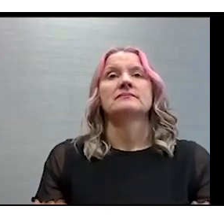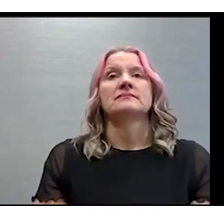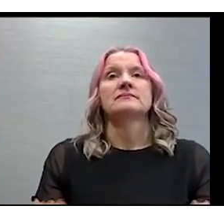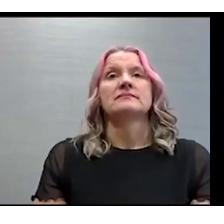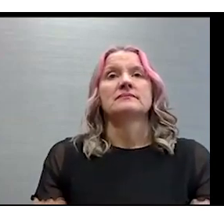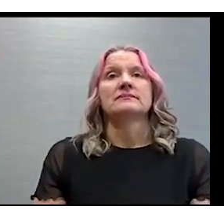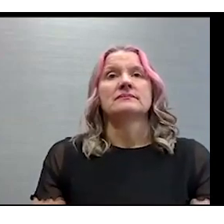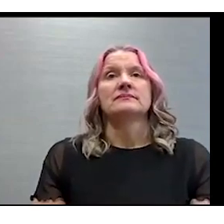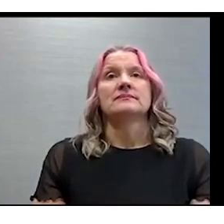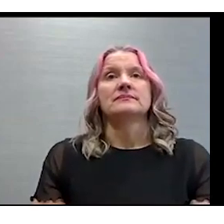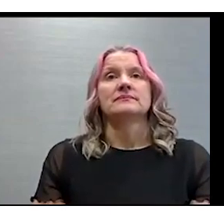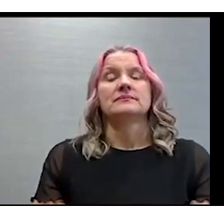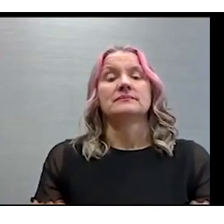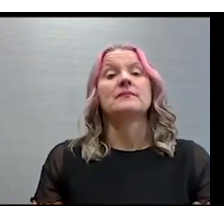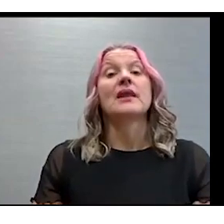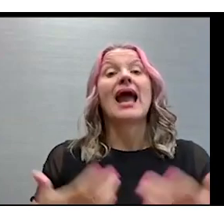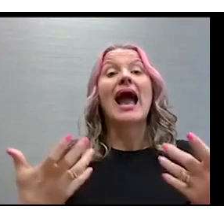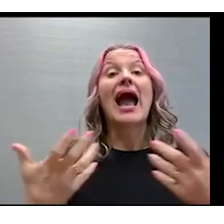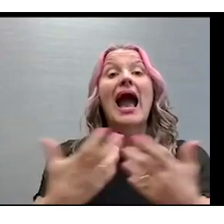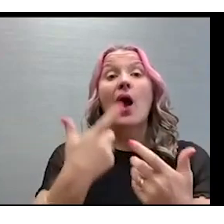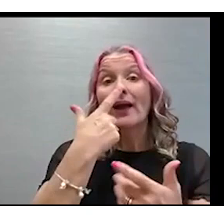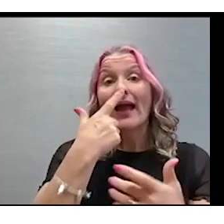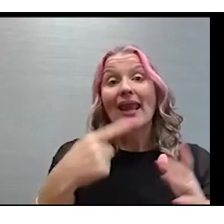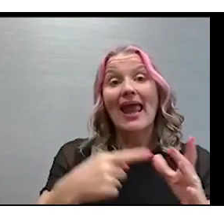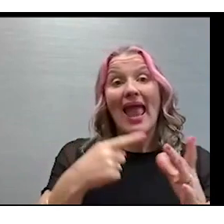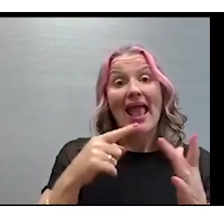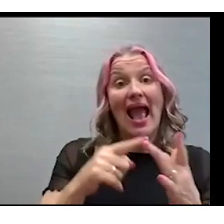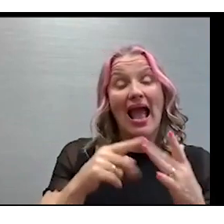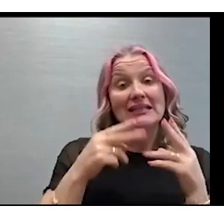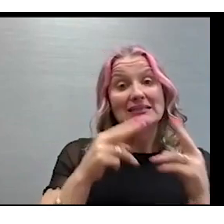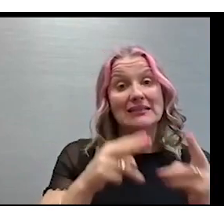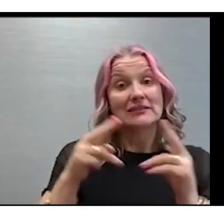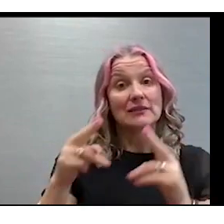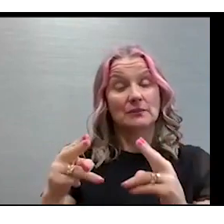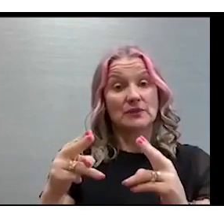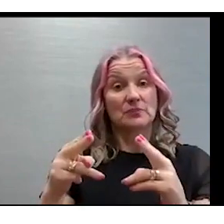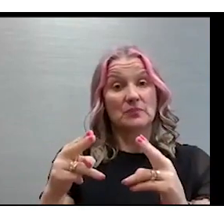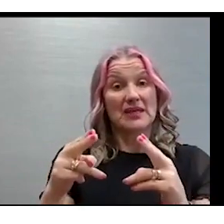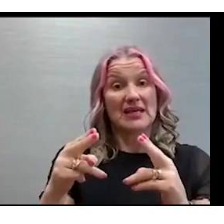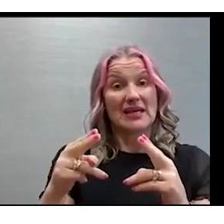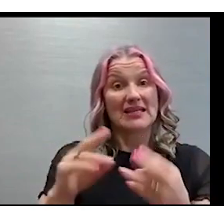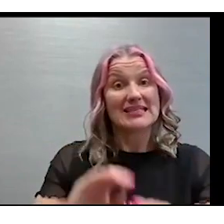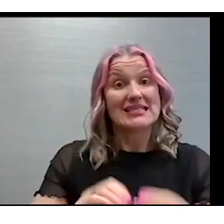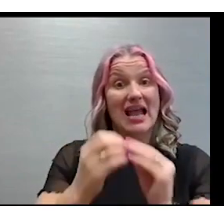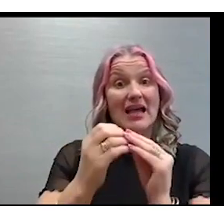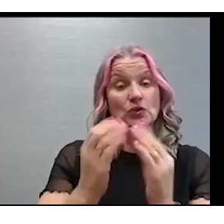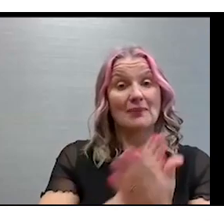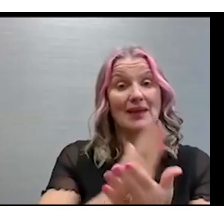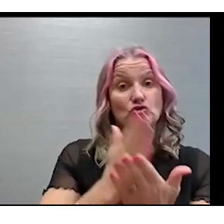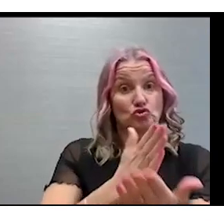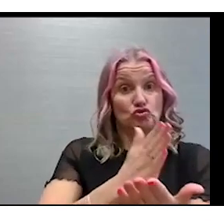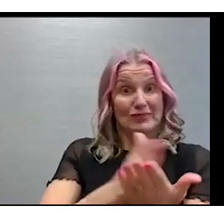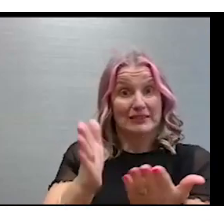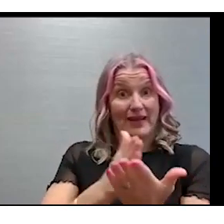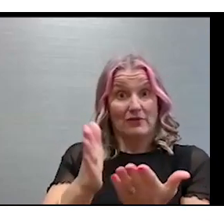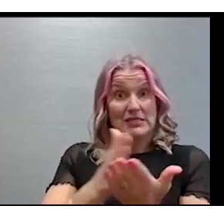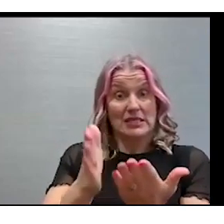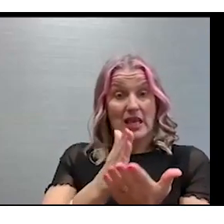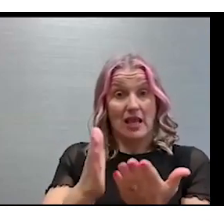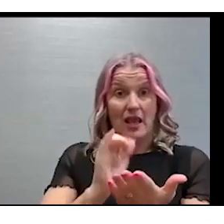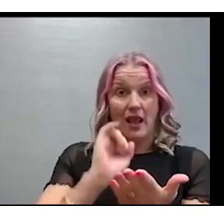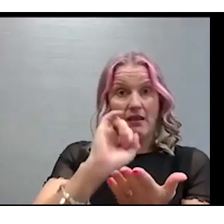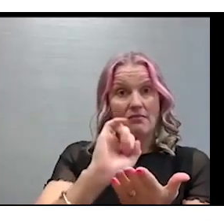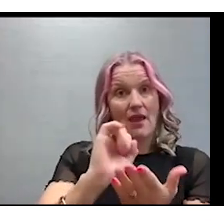So how can AI systems can be designed to ensure transparency in their decision making?